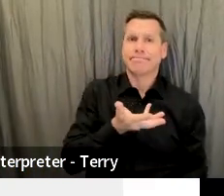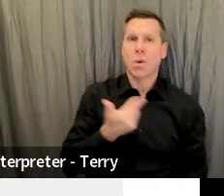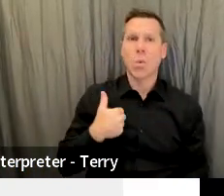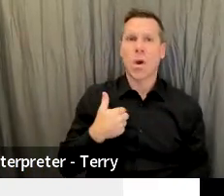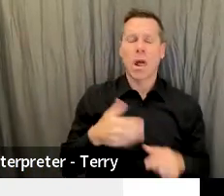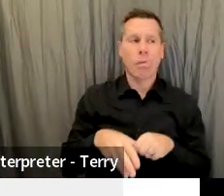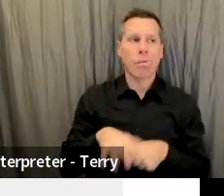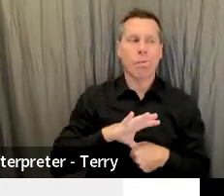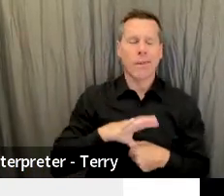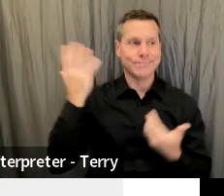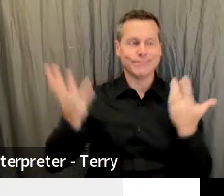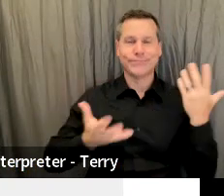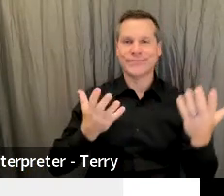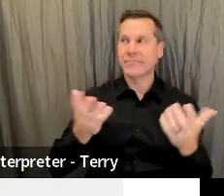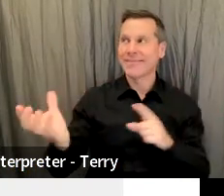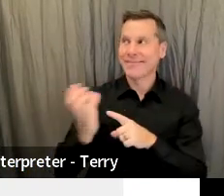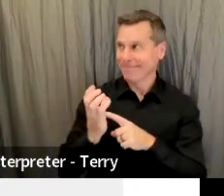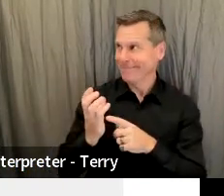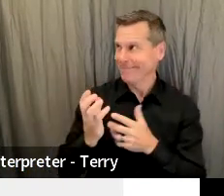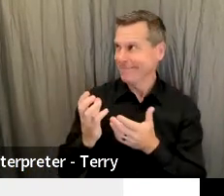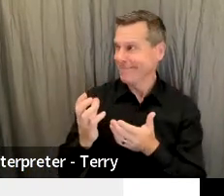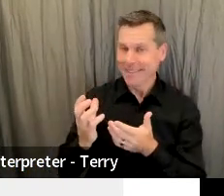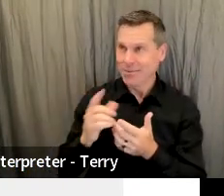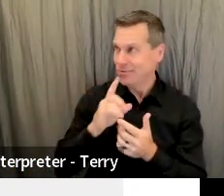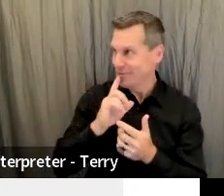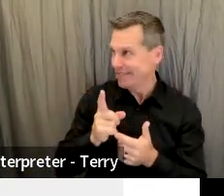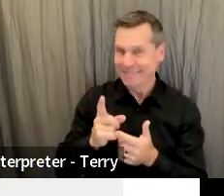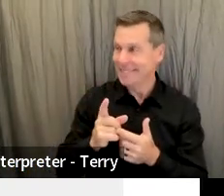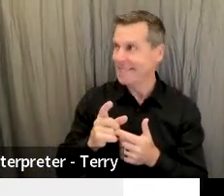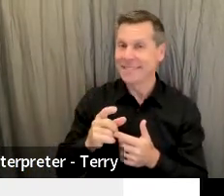We just were given this task by Michael Takeda, as Jackie mentioned. And we were